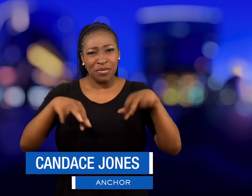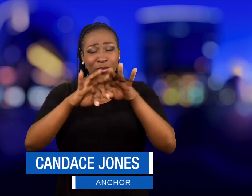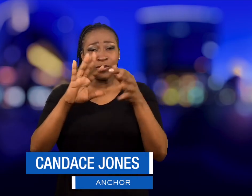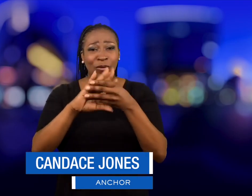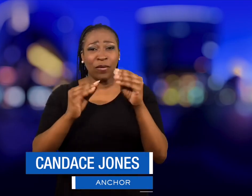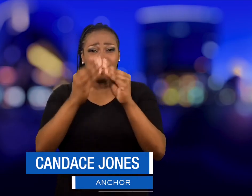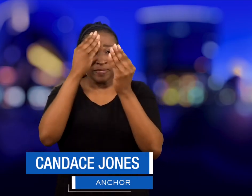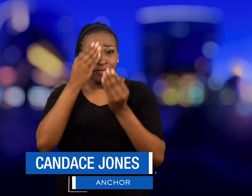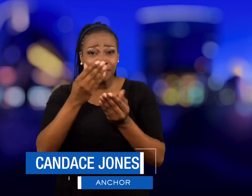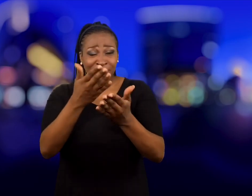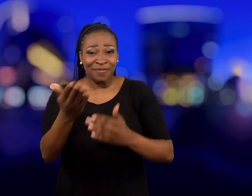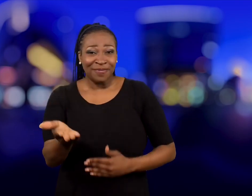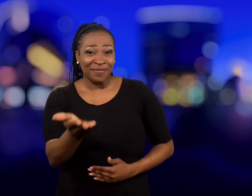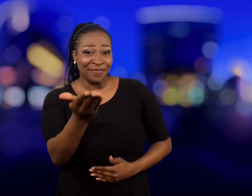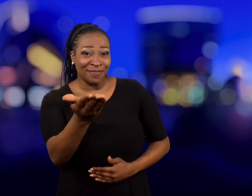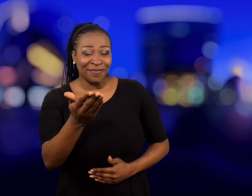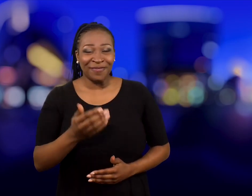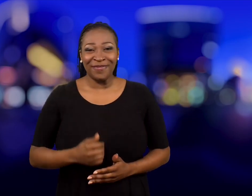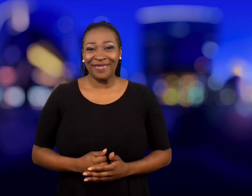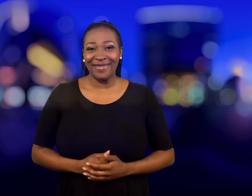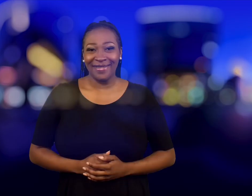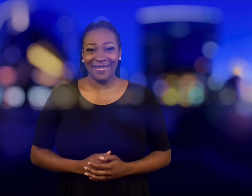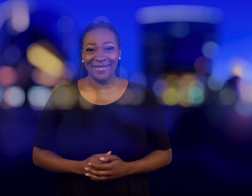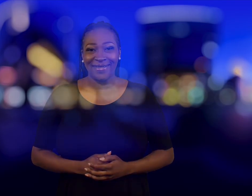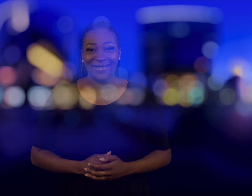Here are your top stories for today.